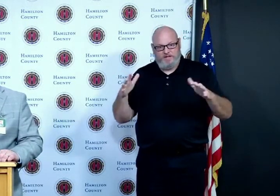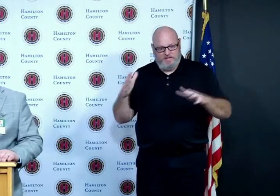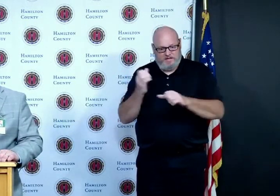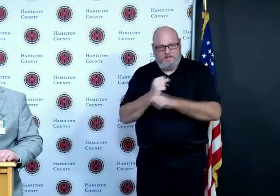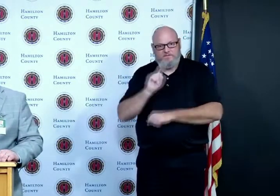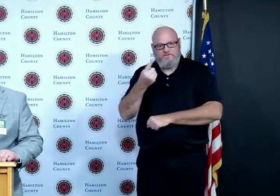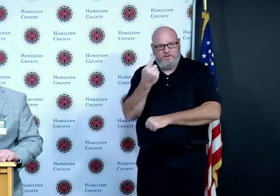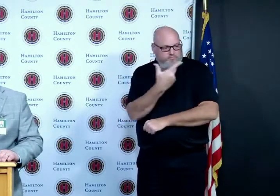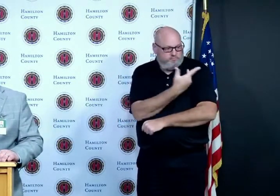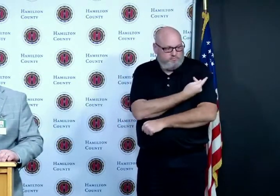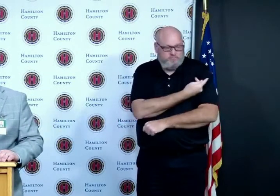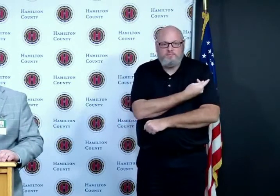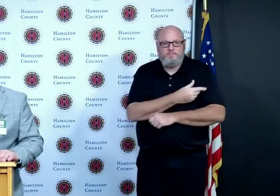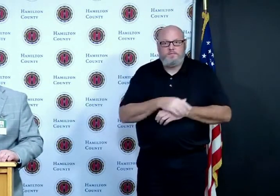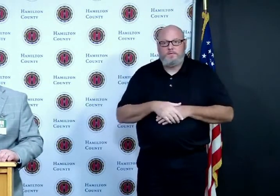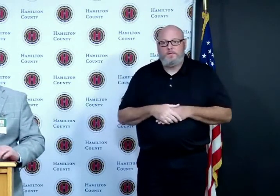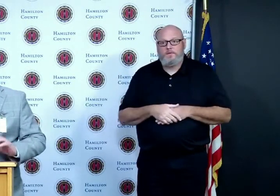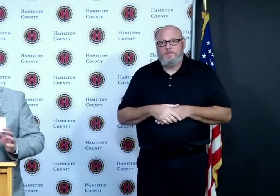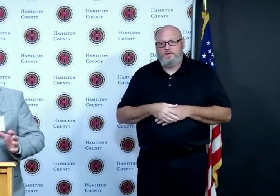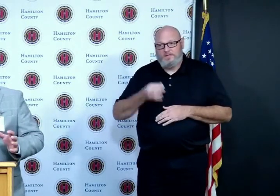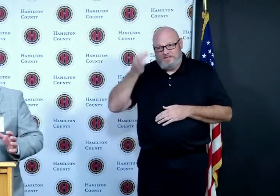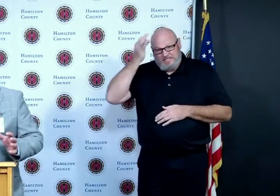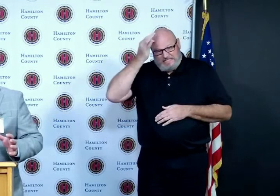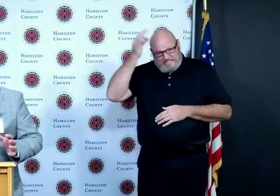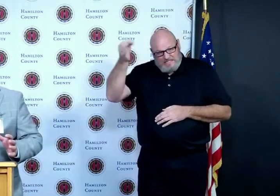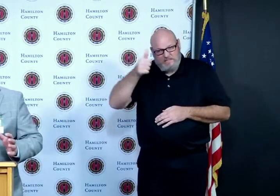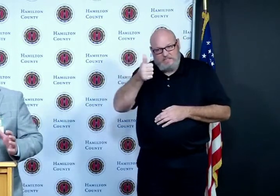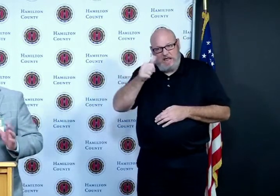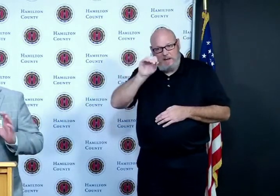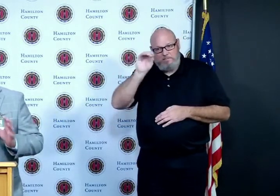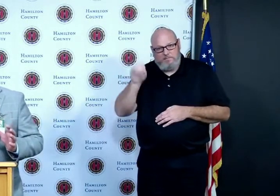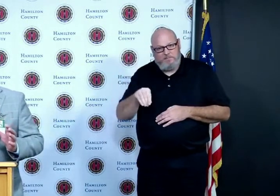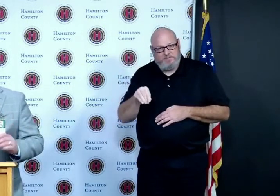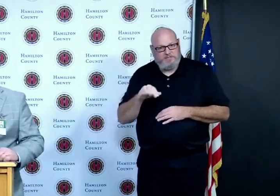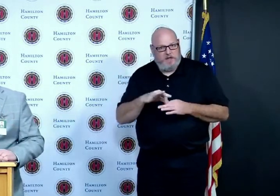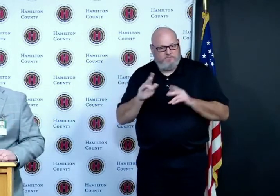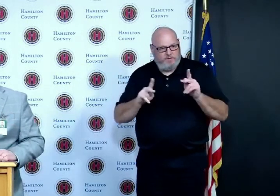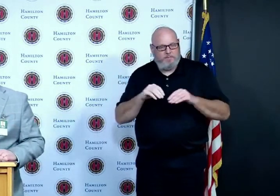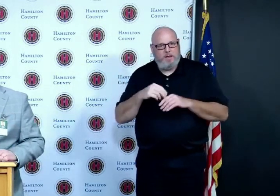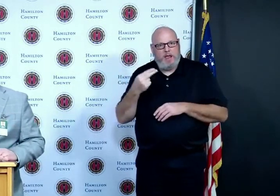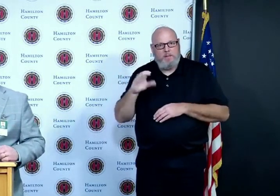percent of our total population 90 percent still to go but I think 10 percent is a great start